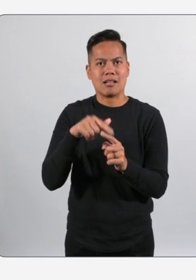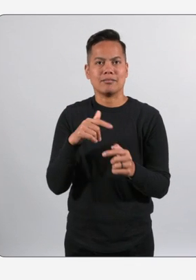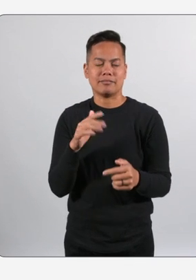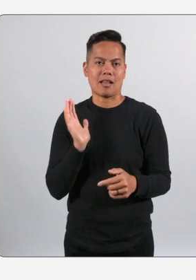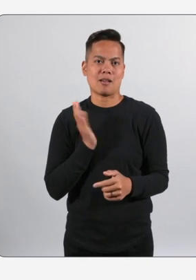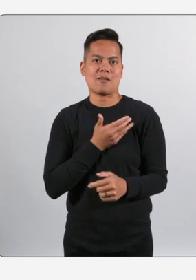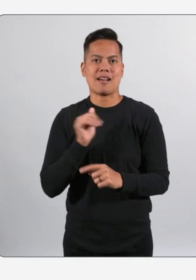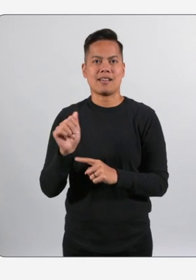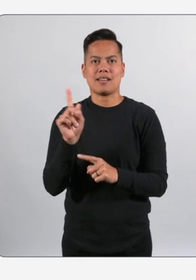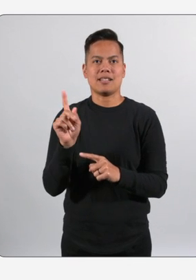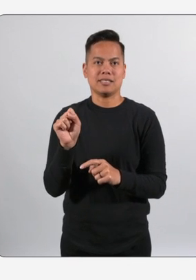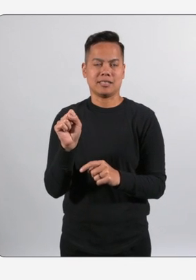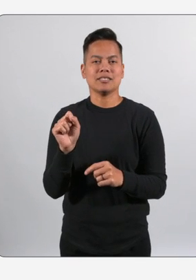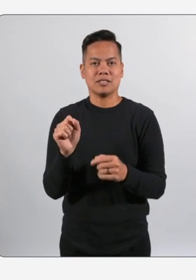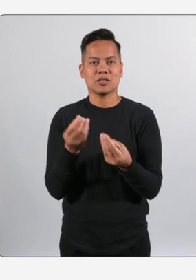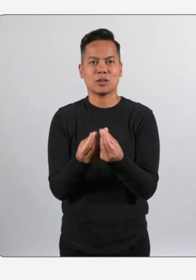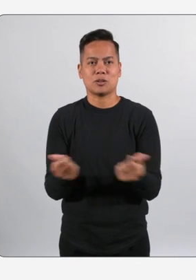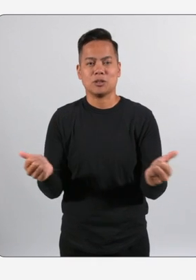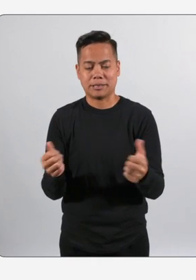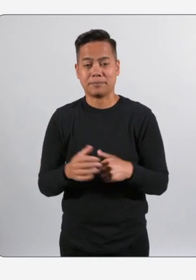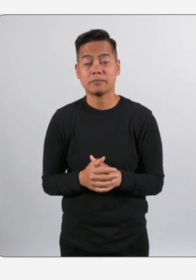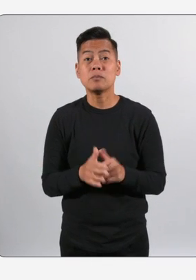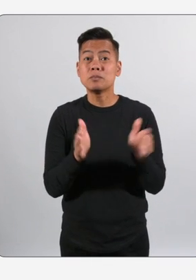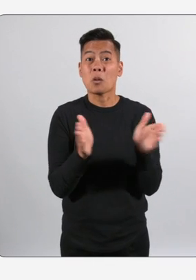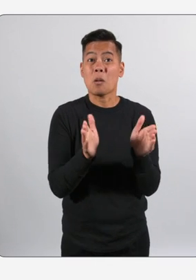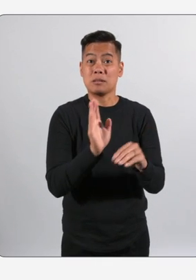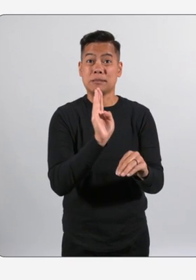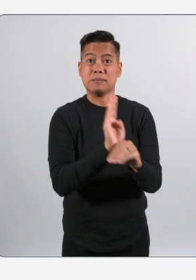Four in five small businesses say digital ads help them